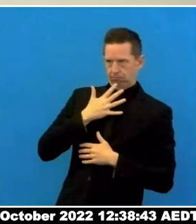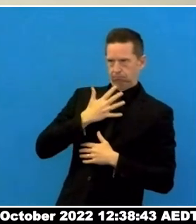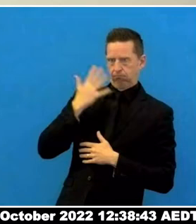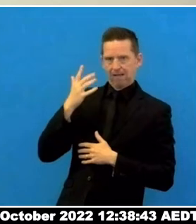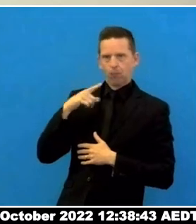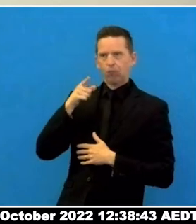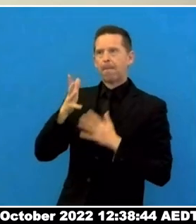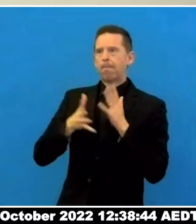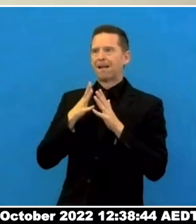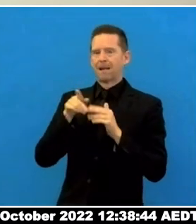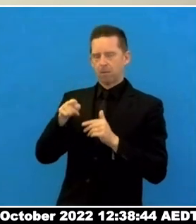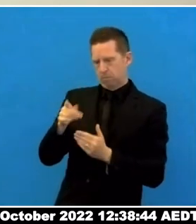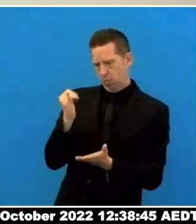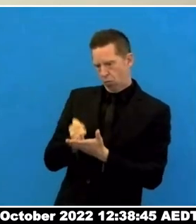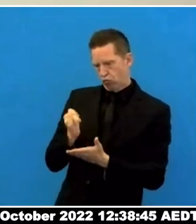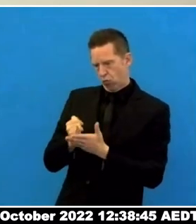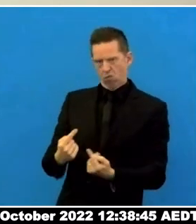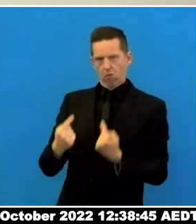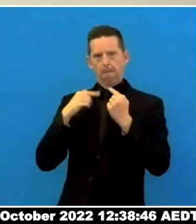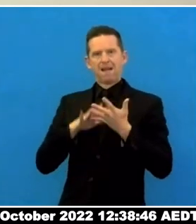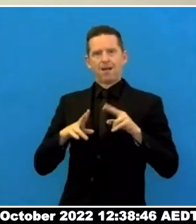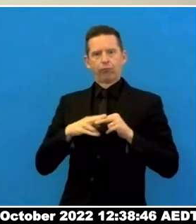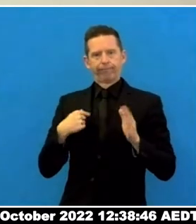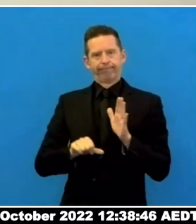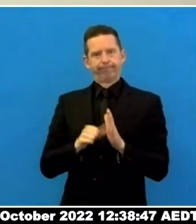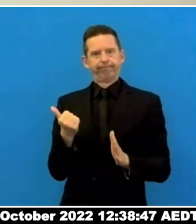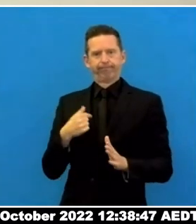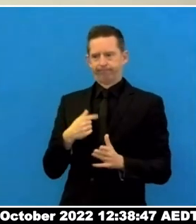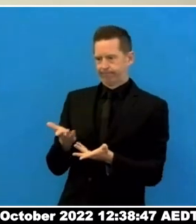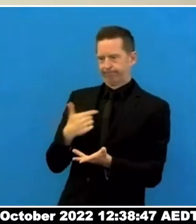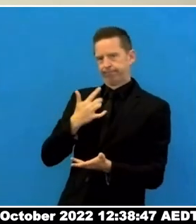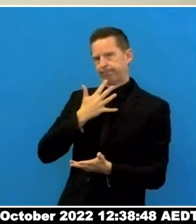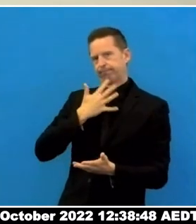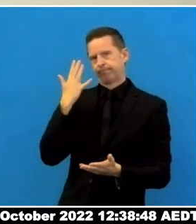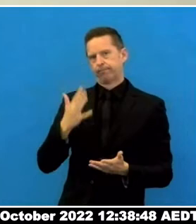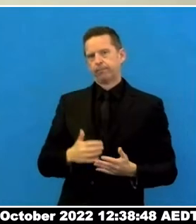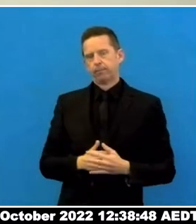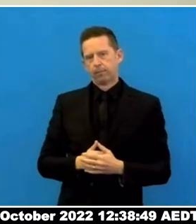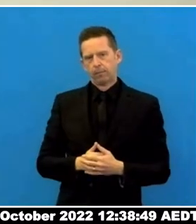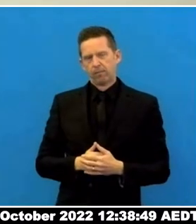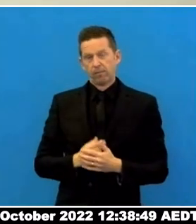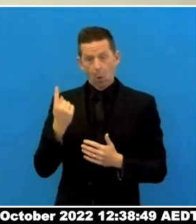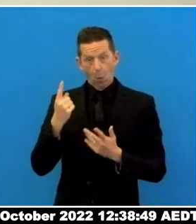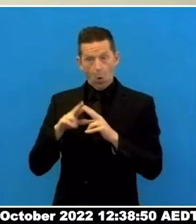it must be their fault, what was happening for their children. And, in fact, one of the studies showed that,